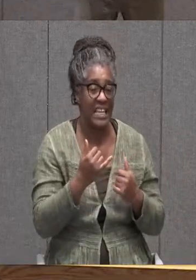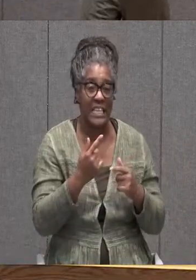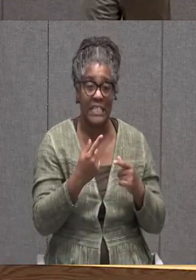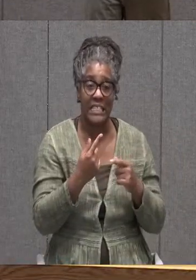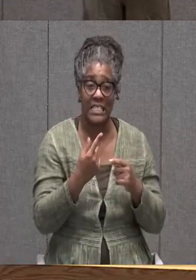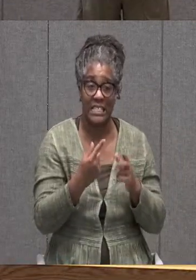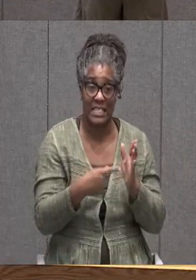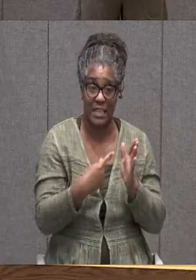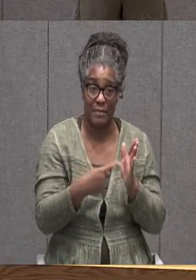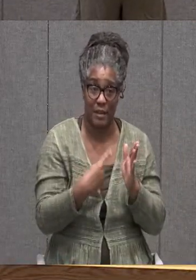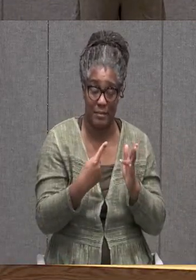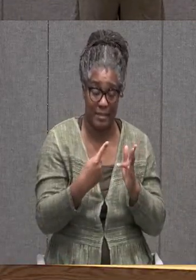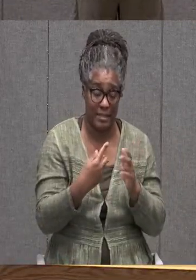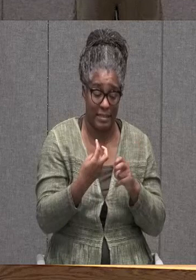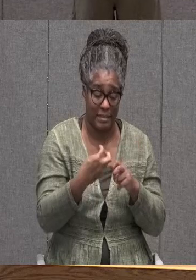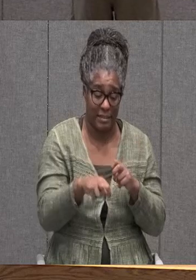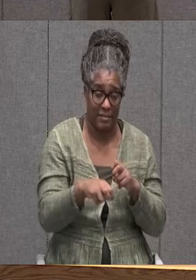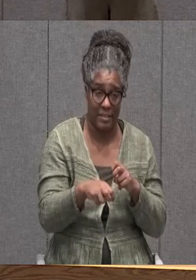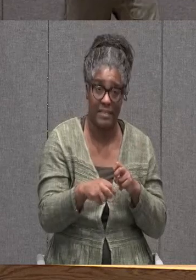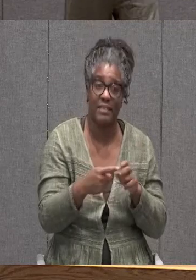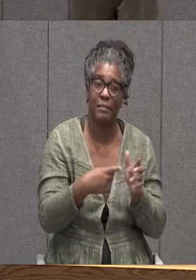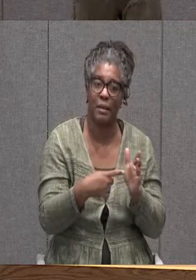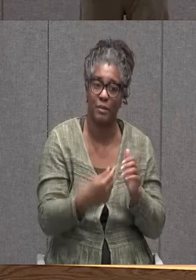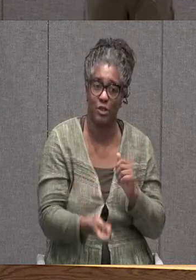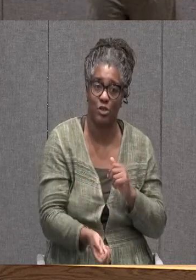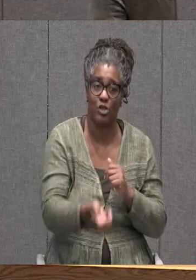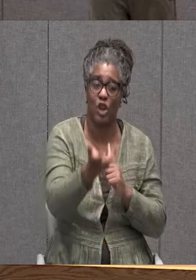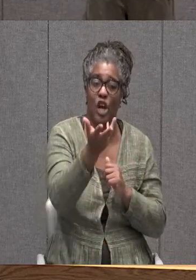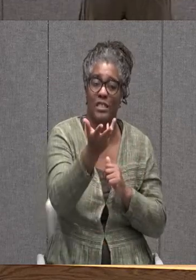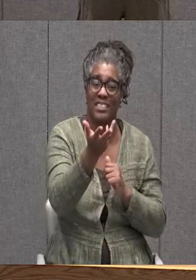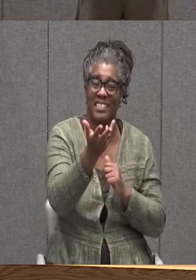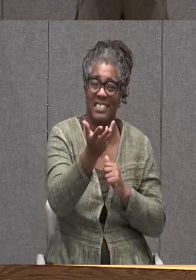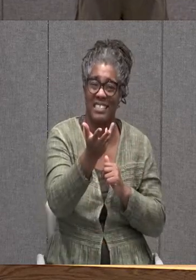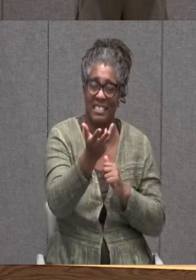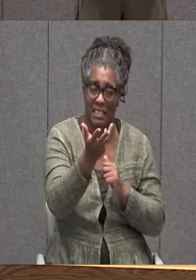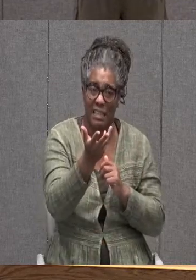harder than the skill we're working on, but you have to be able to toss yourself the ball.